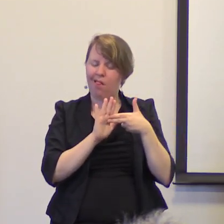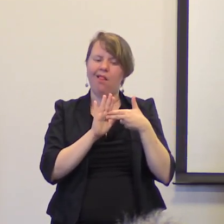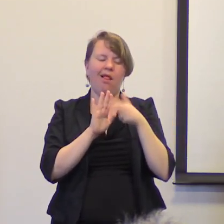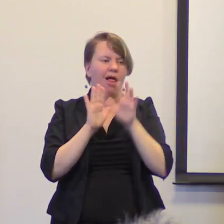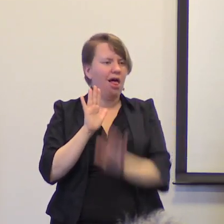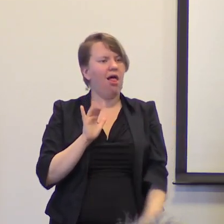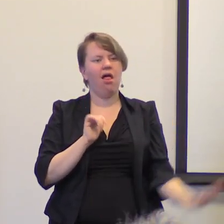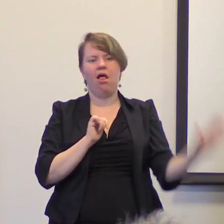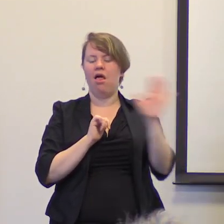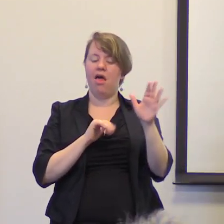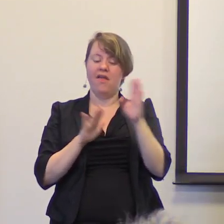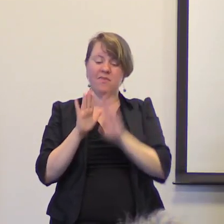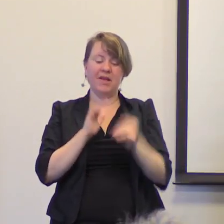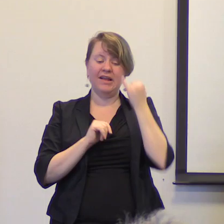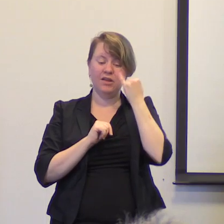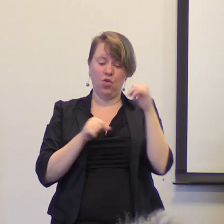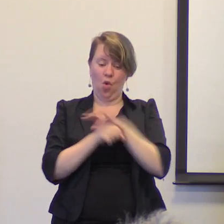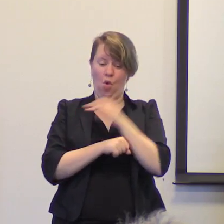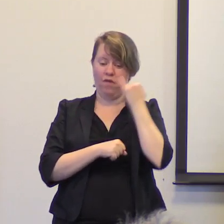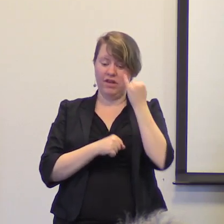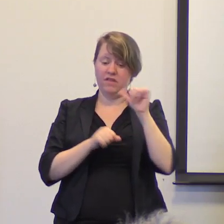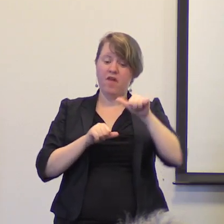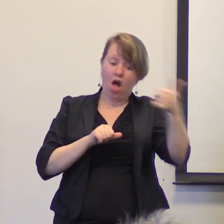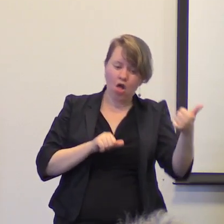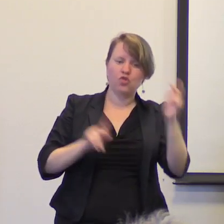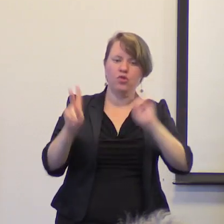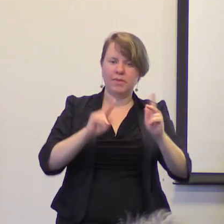The basic idea was this whole idea of other people's rights.